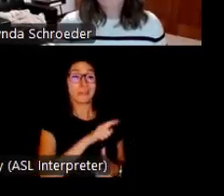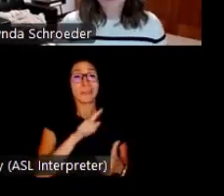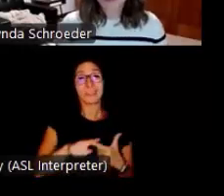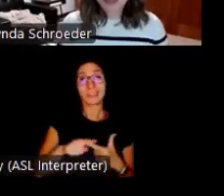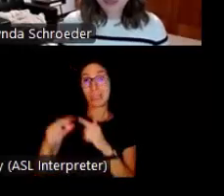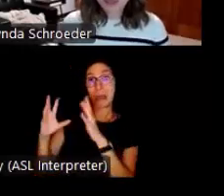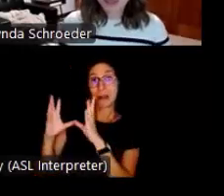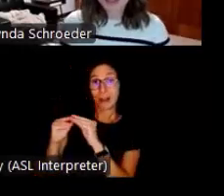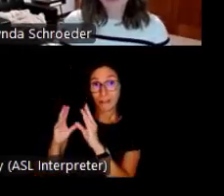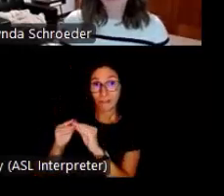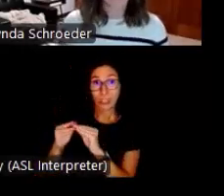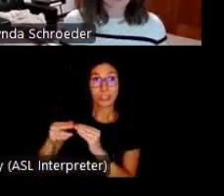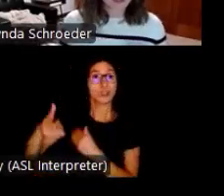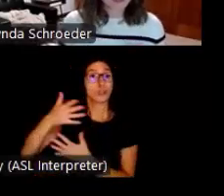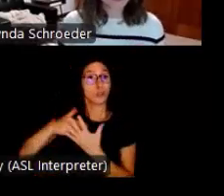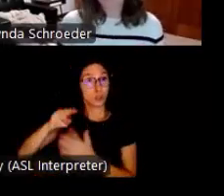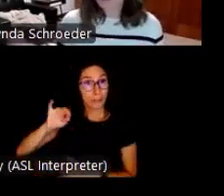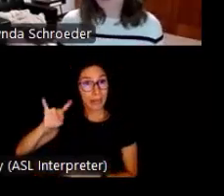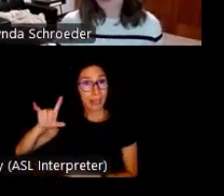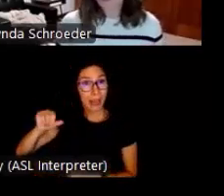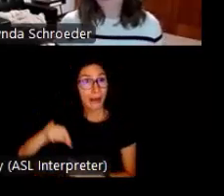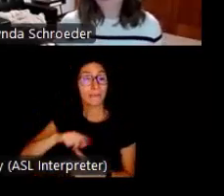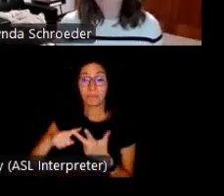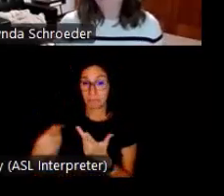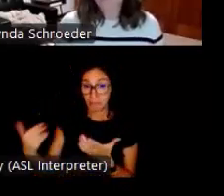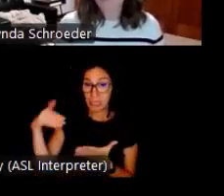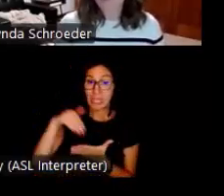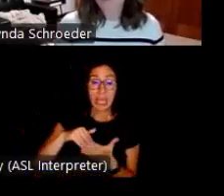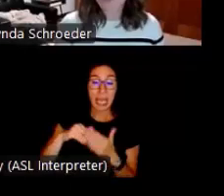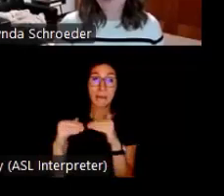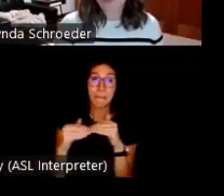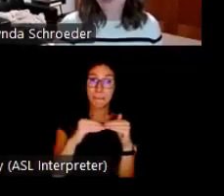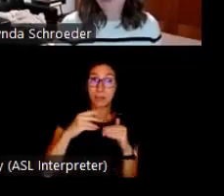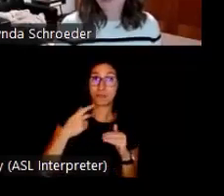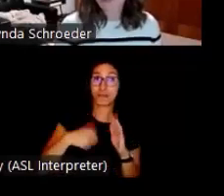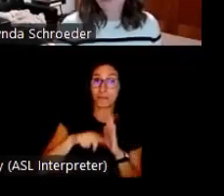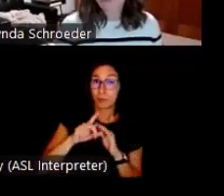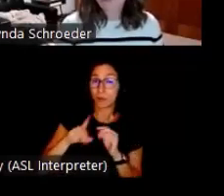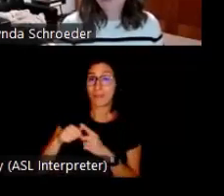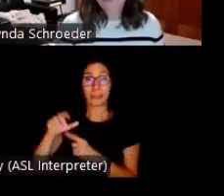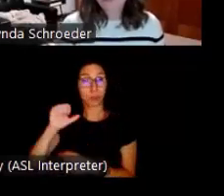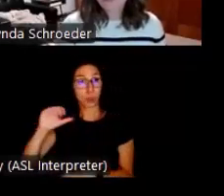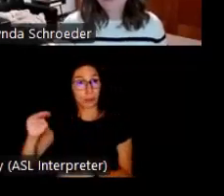Peer-reviewed journals again and social media, so we're getting a bit of a balance between that.